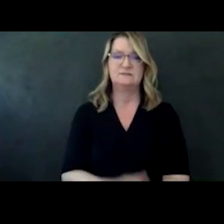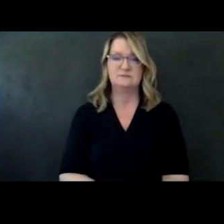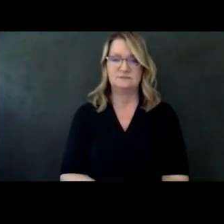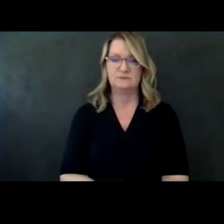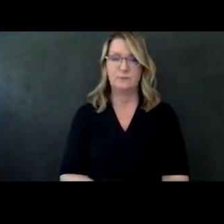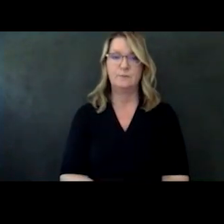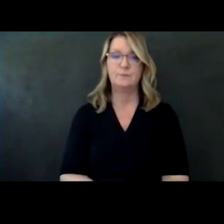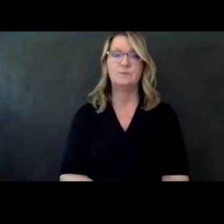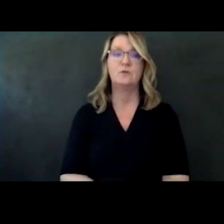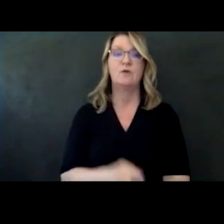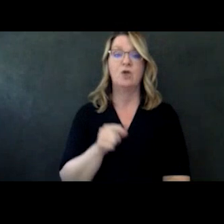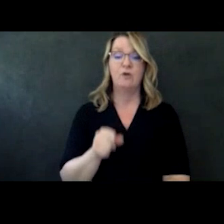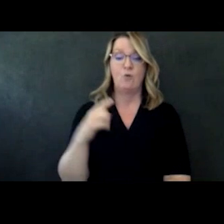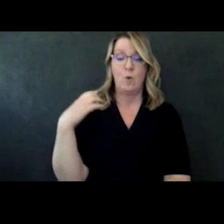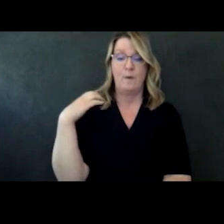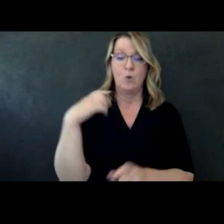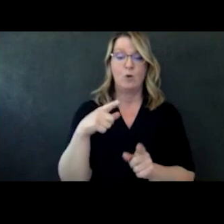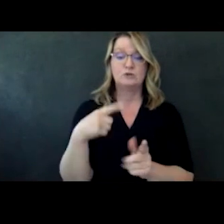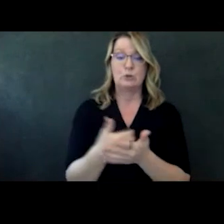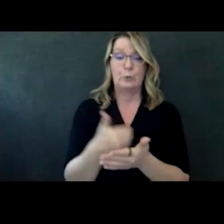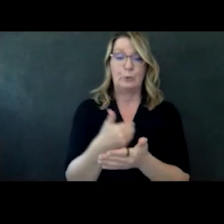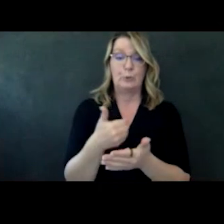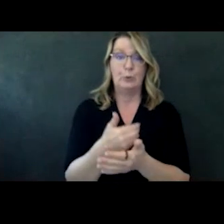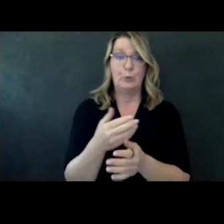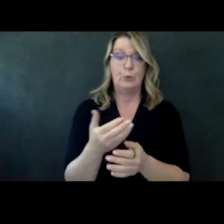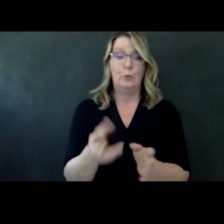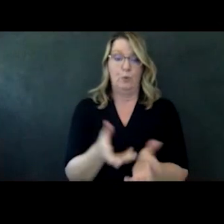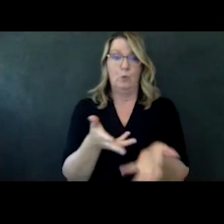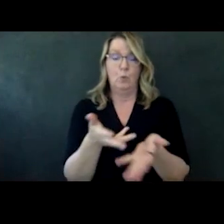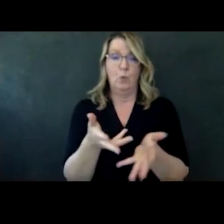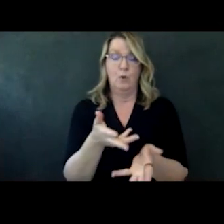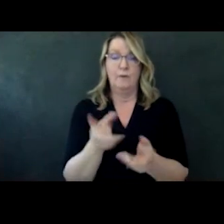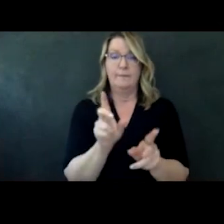new to working with people with disabilities, you need to meet them where they are at. Your